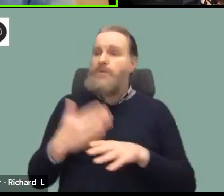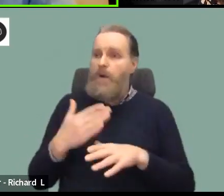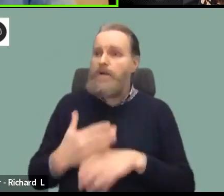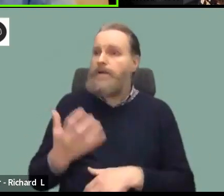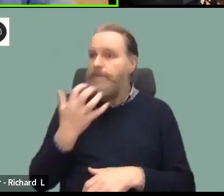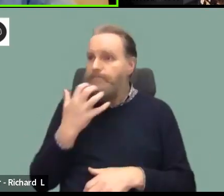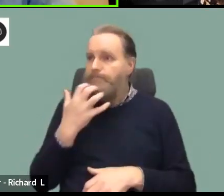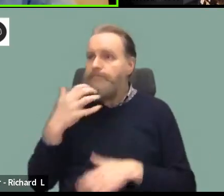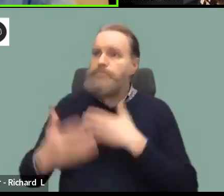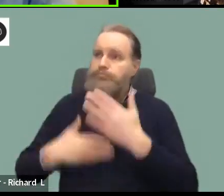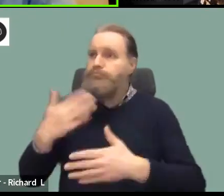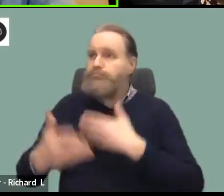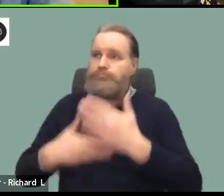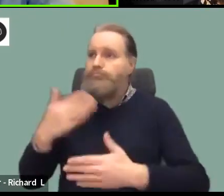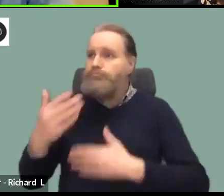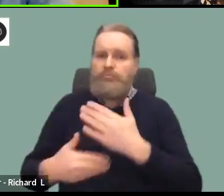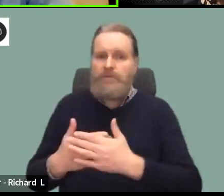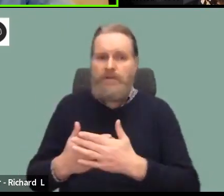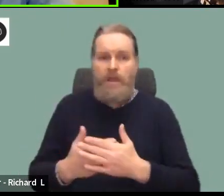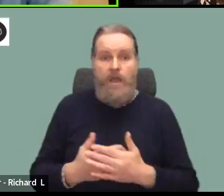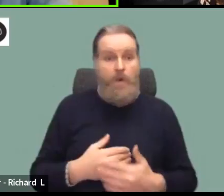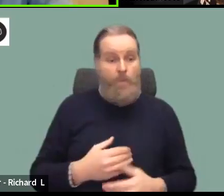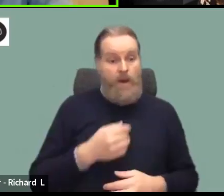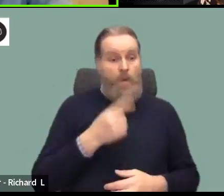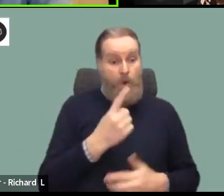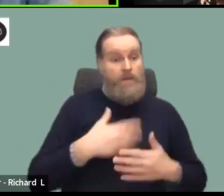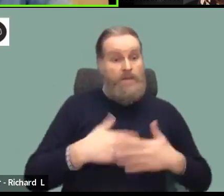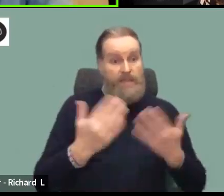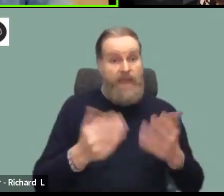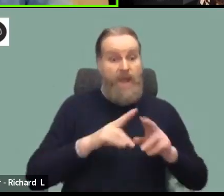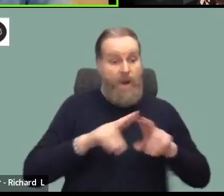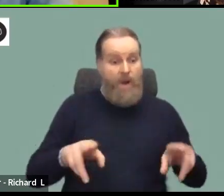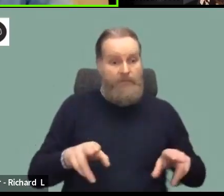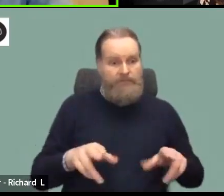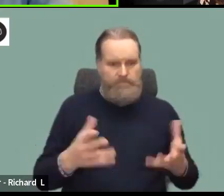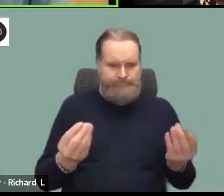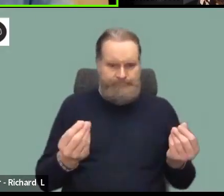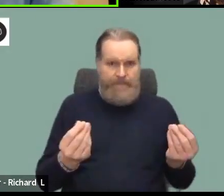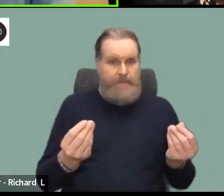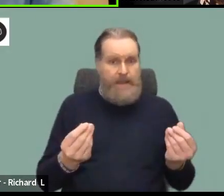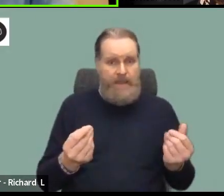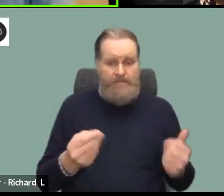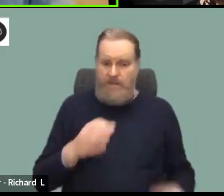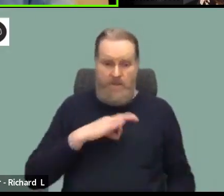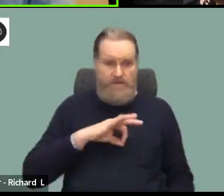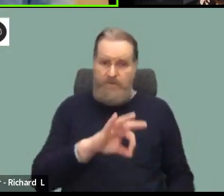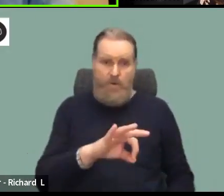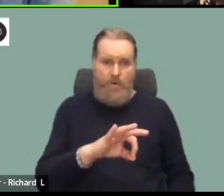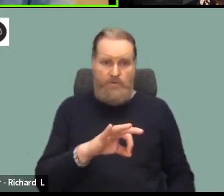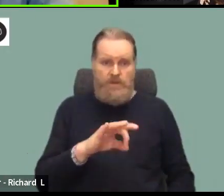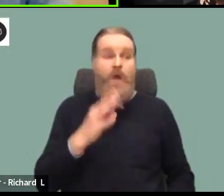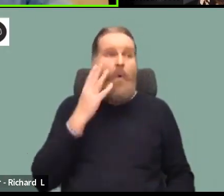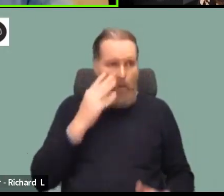work, and the government city. amounts of money. Most of money. Most of our members